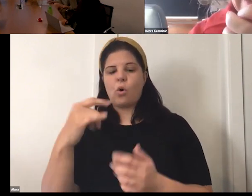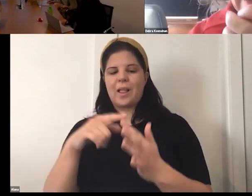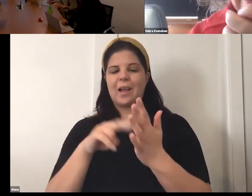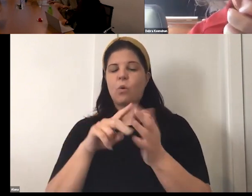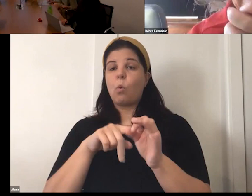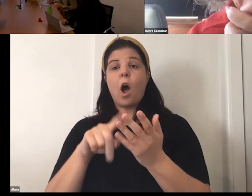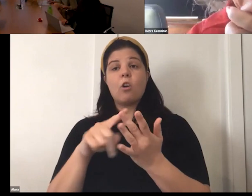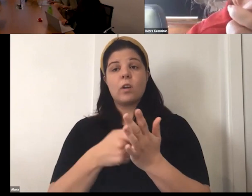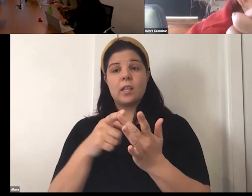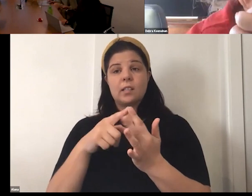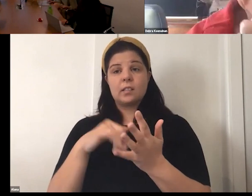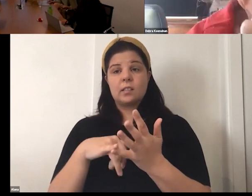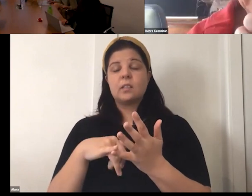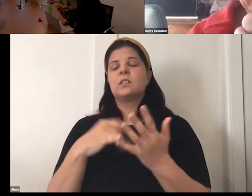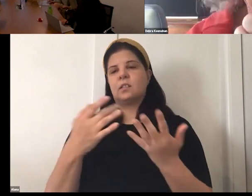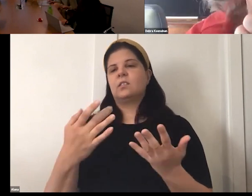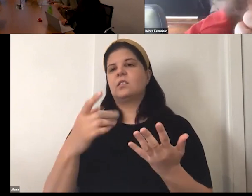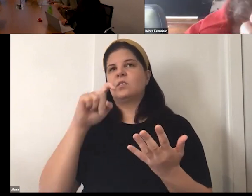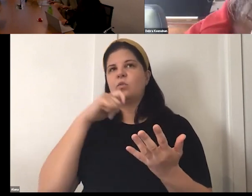to me. Yes.